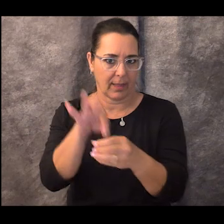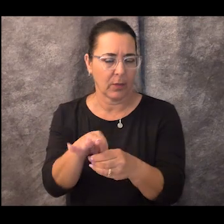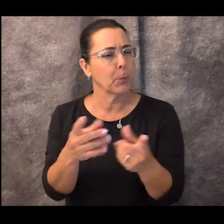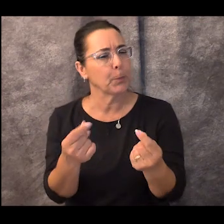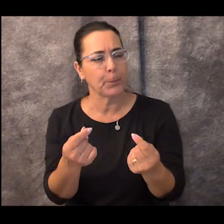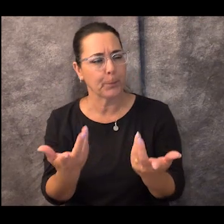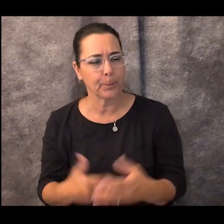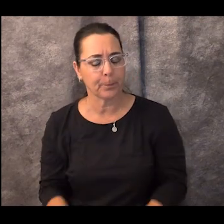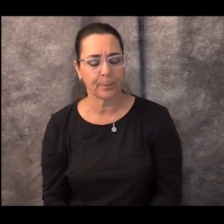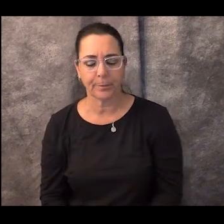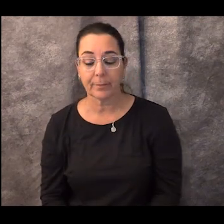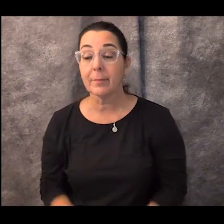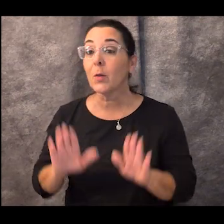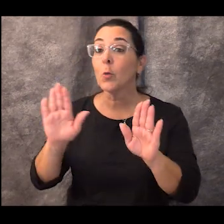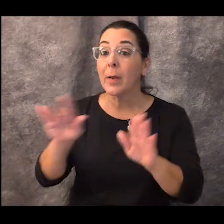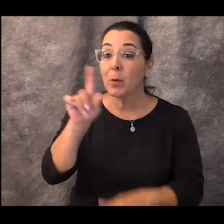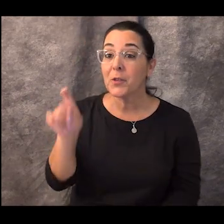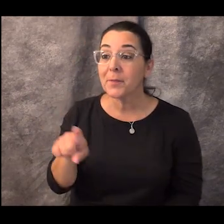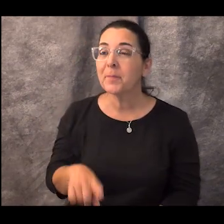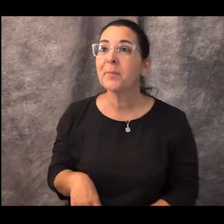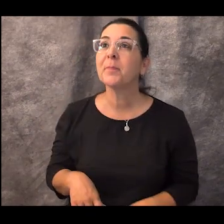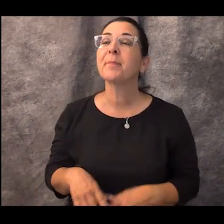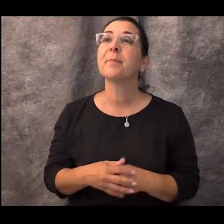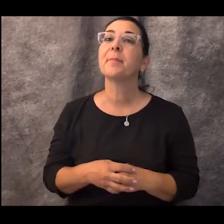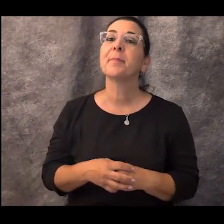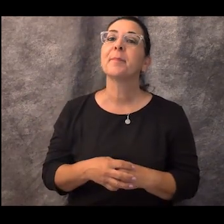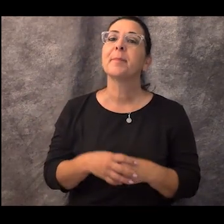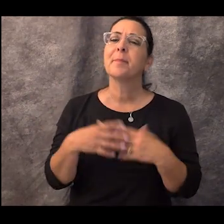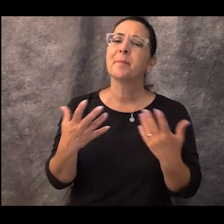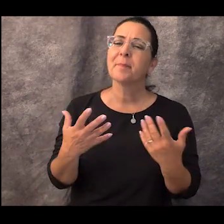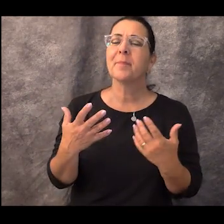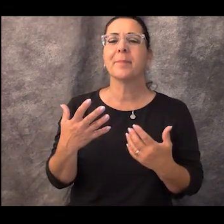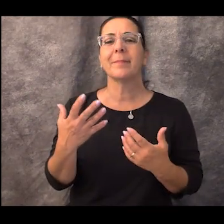(Michelle) That's a great question. And it's it's almost a little bit what we always recommend,